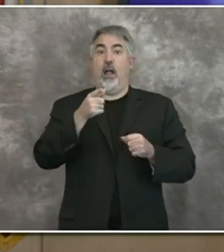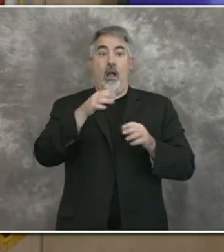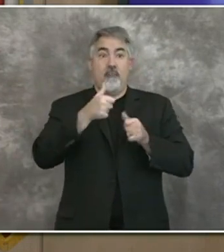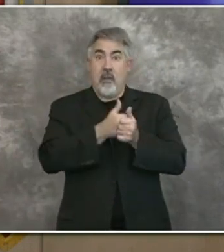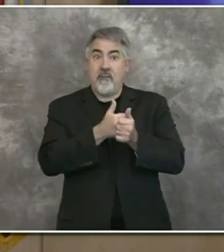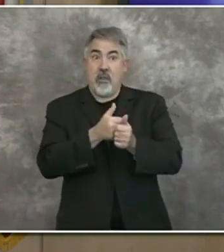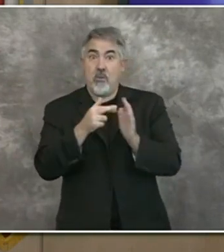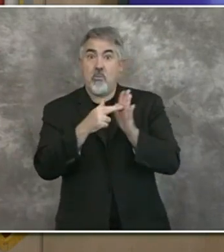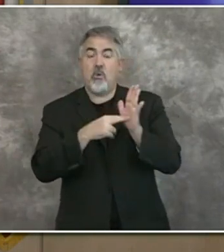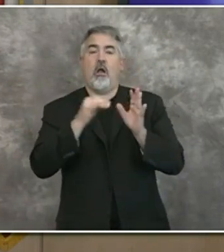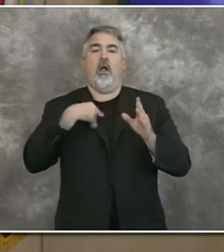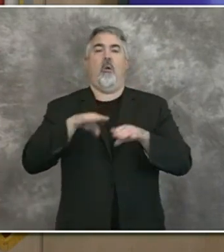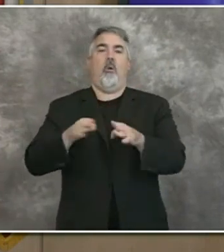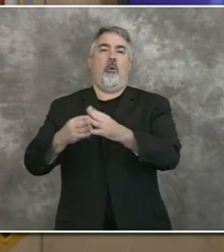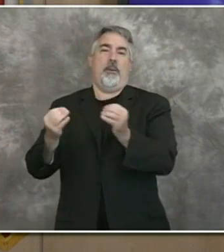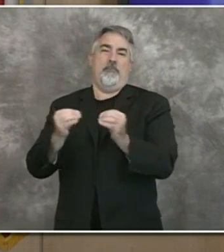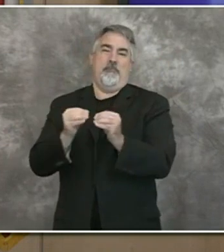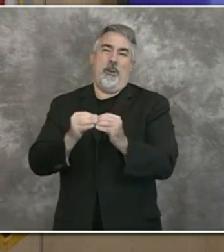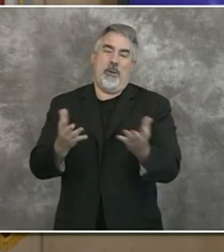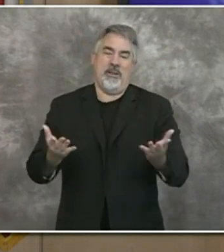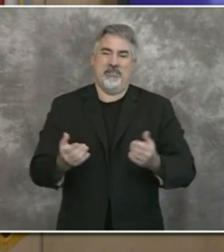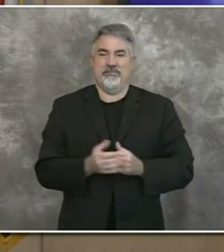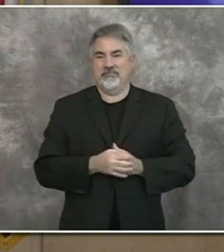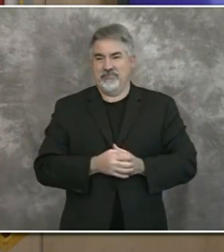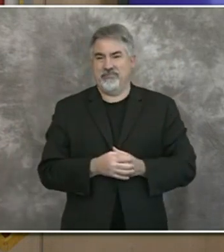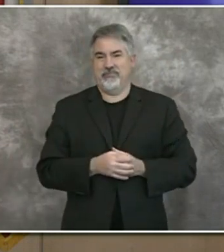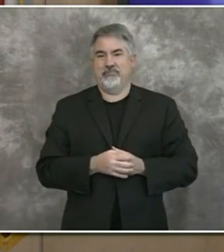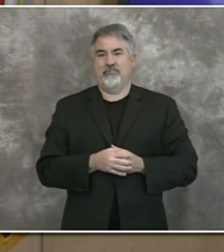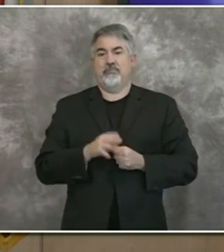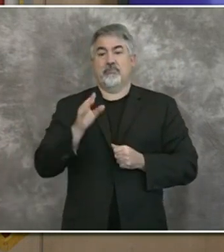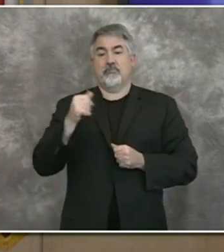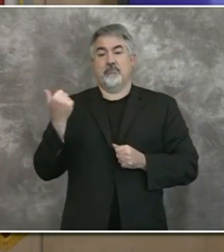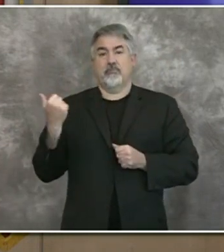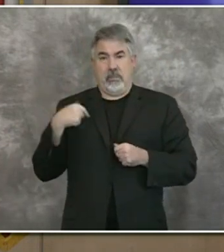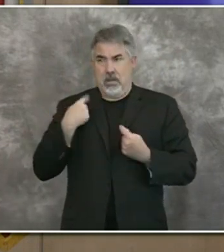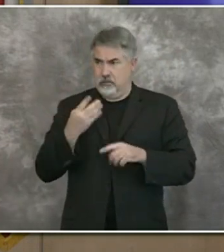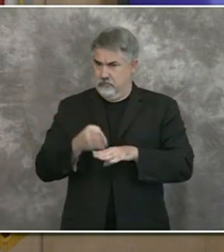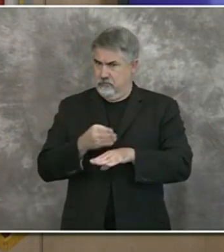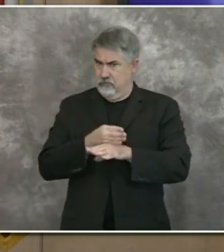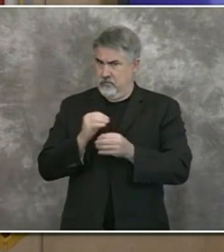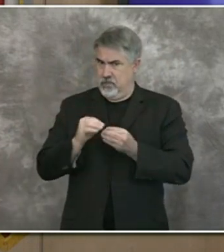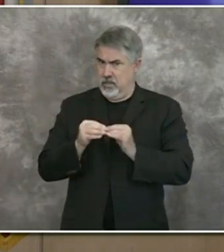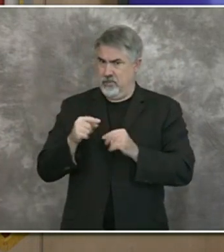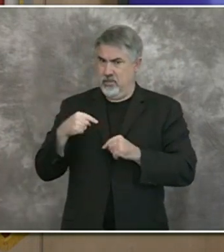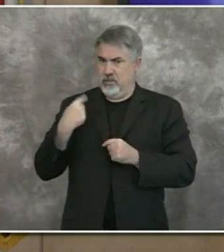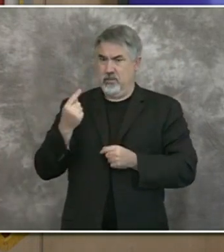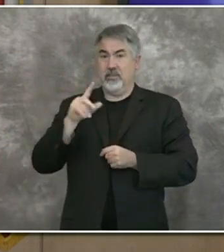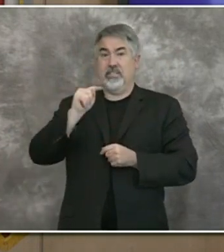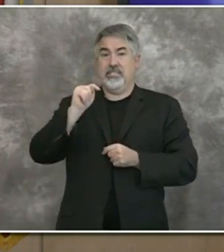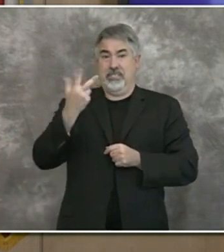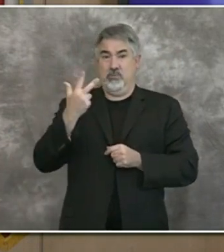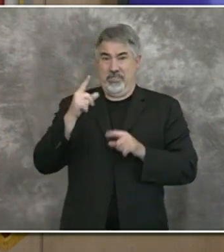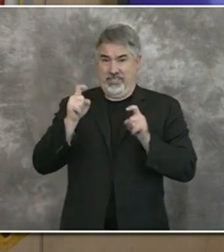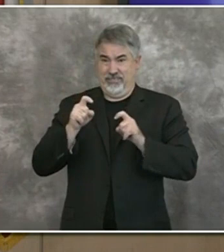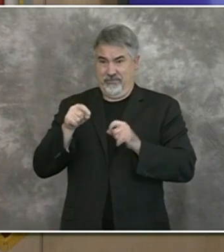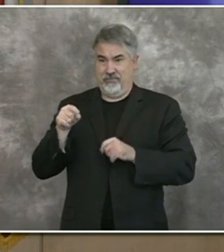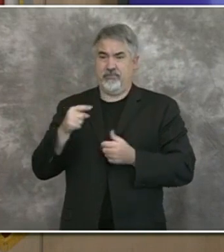PROTECTS EACH OTHER, BUT IT ALSO ALLOWS US TO CONTINUE THE PROGRESS IN TRAJECTORY THAT WE MAKE. IN THAT SAME VEIN OF PROGRESS. I'M HAPPY TO SHARE